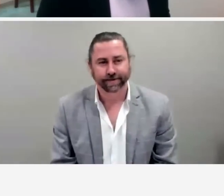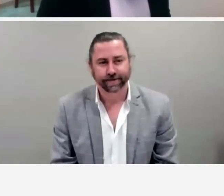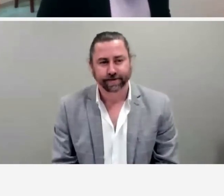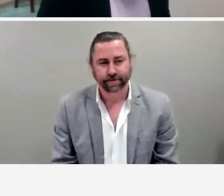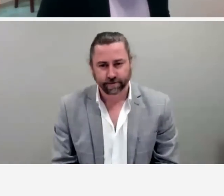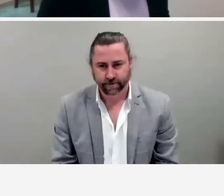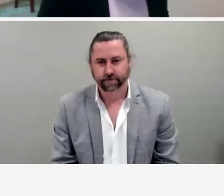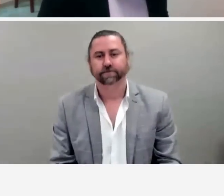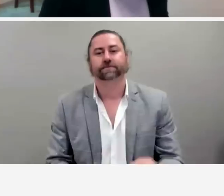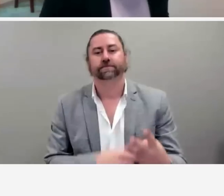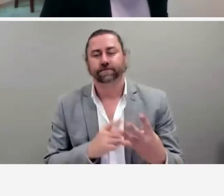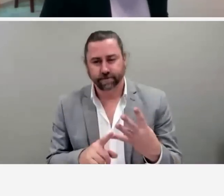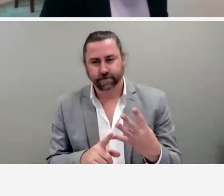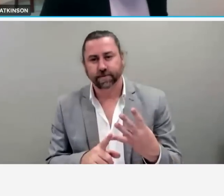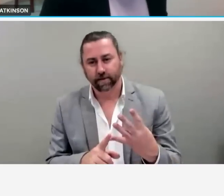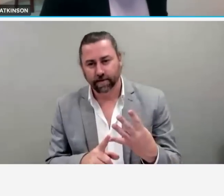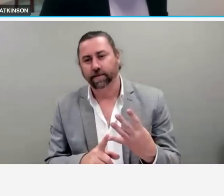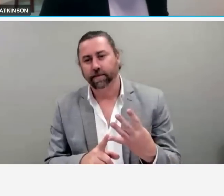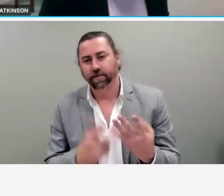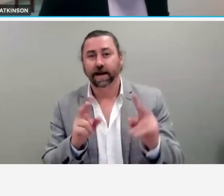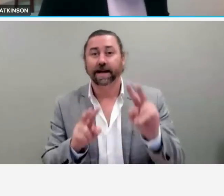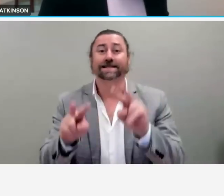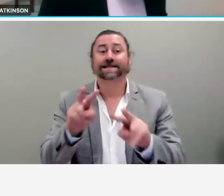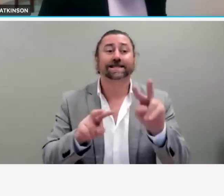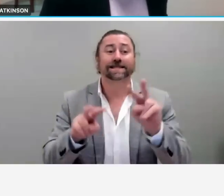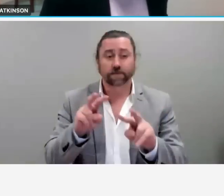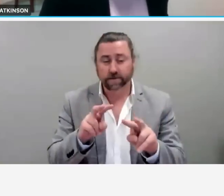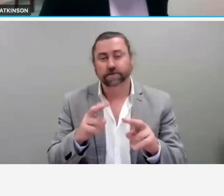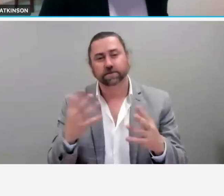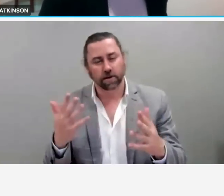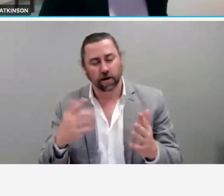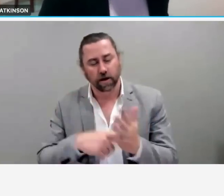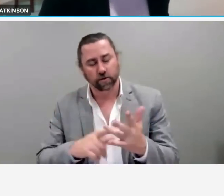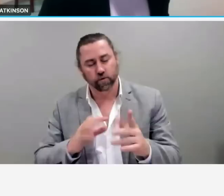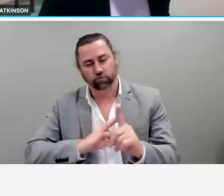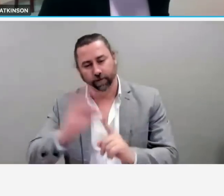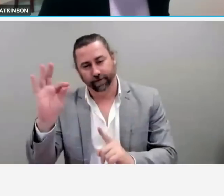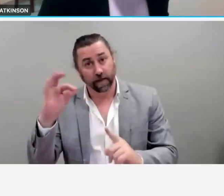All right. Assessment. Improved assessment is a key element of these reforms.